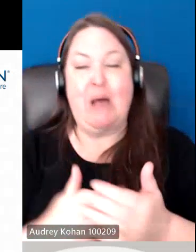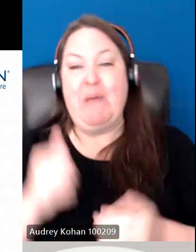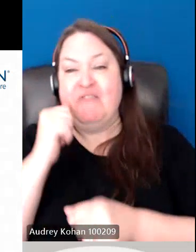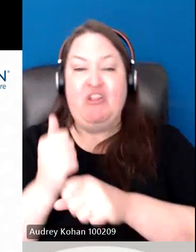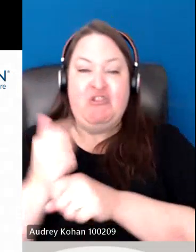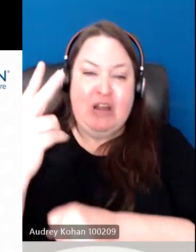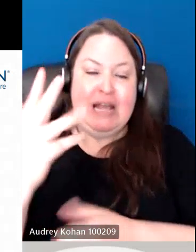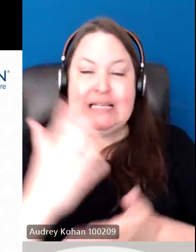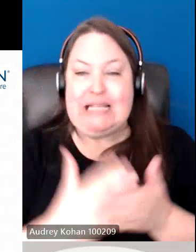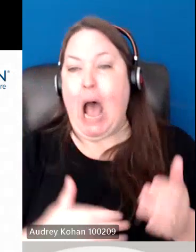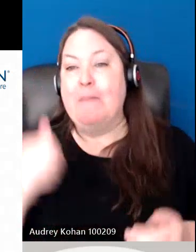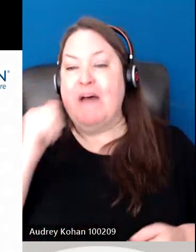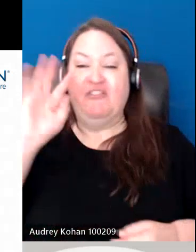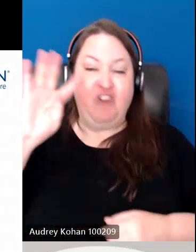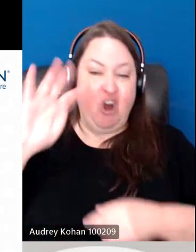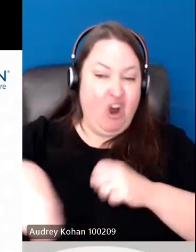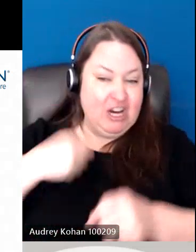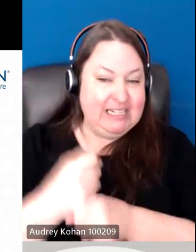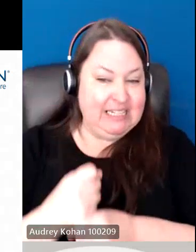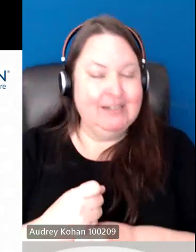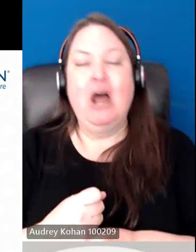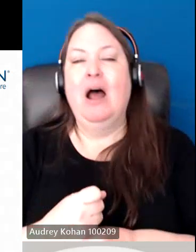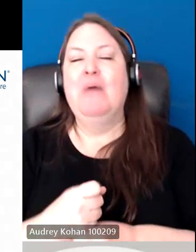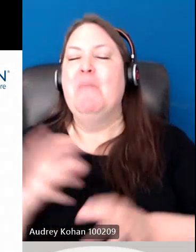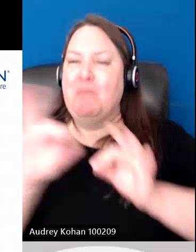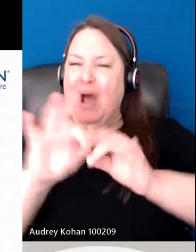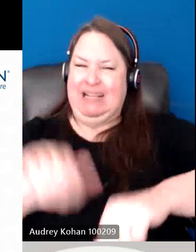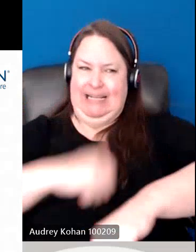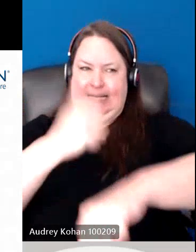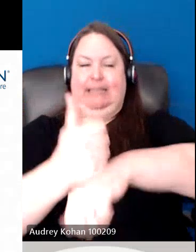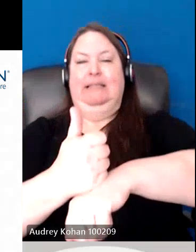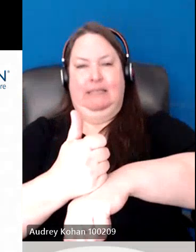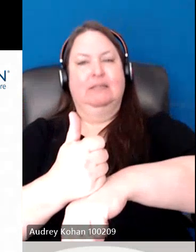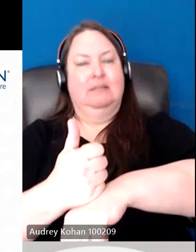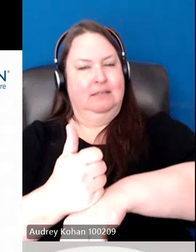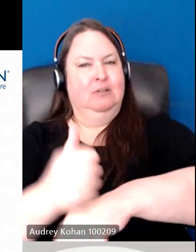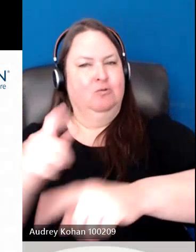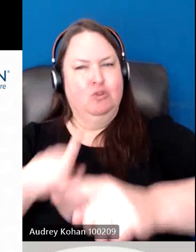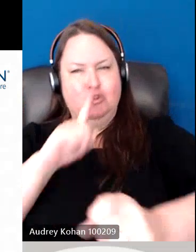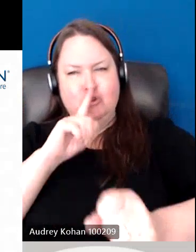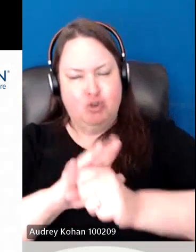do it every four years but establish a Mech a mechanism to ensure that these policies are